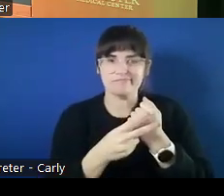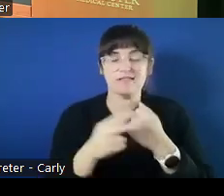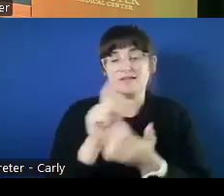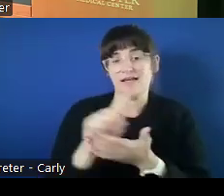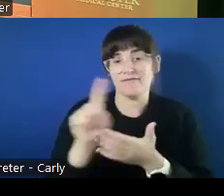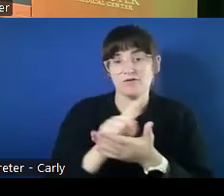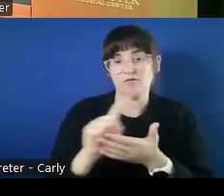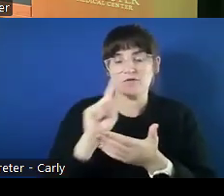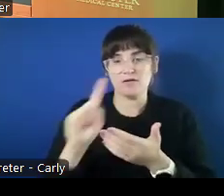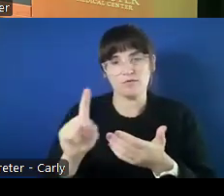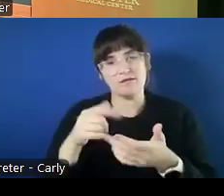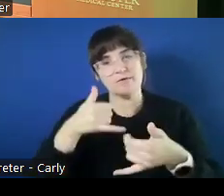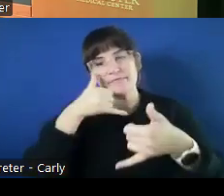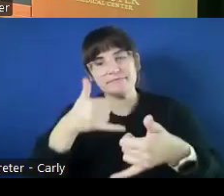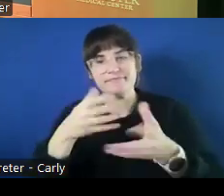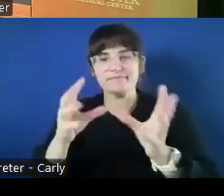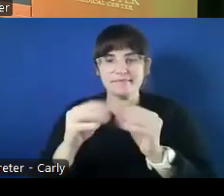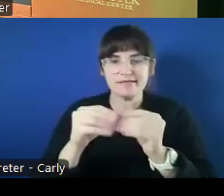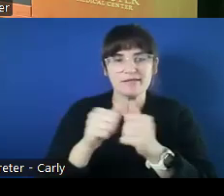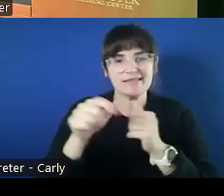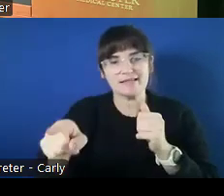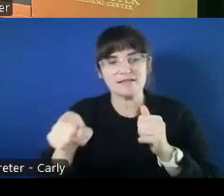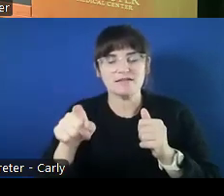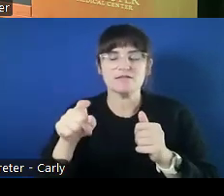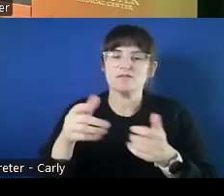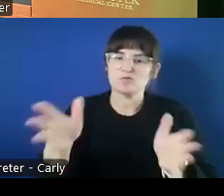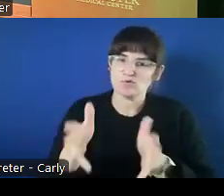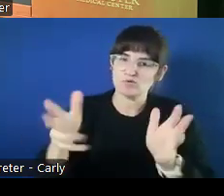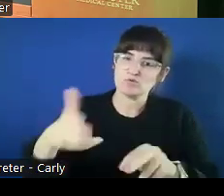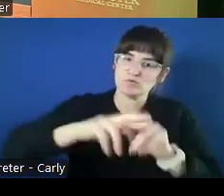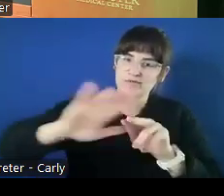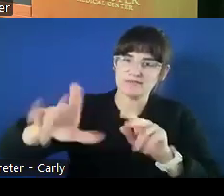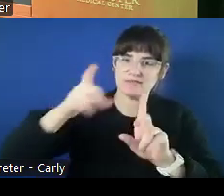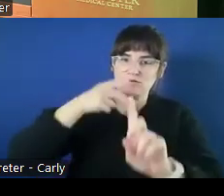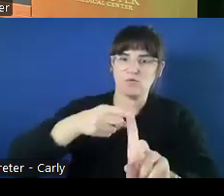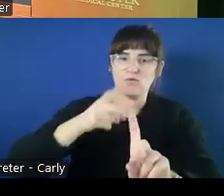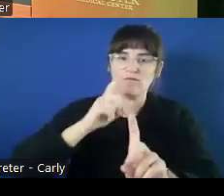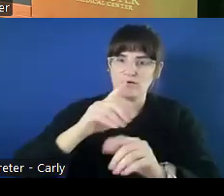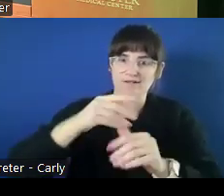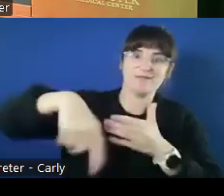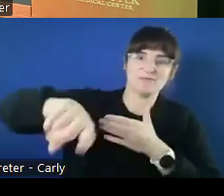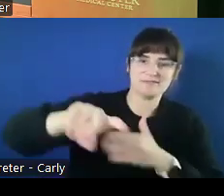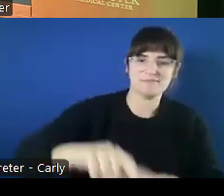them and then trying to encourage them to increase their goal in some way for the for the next week